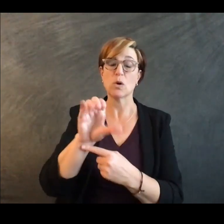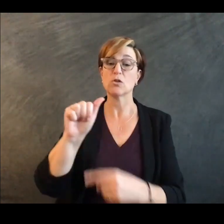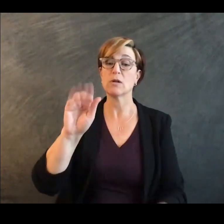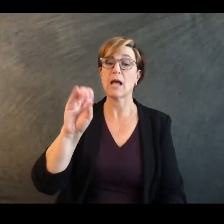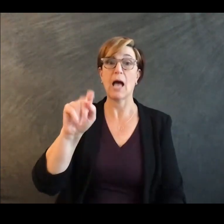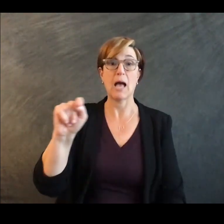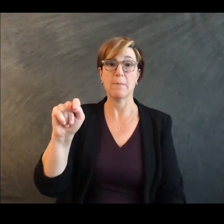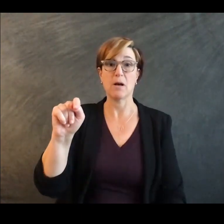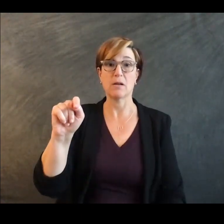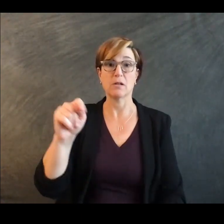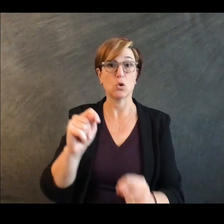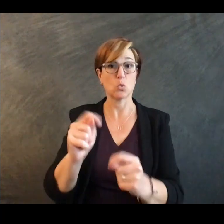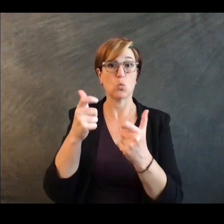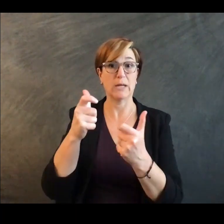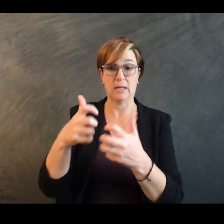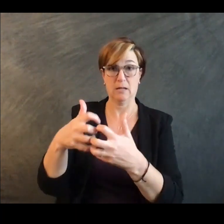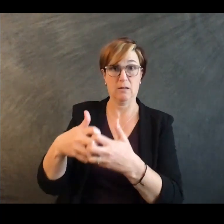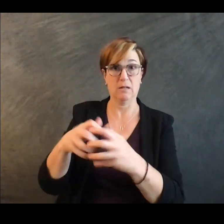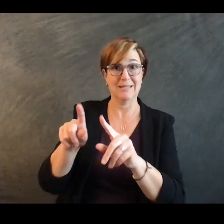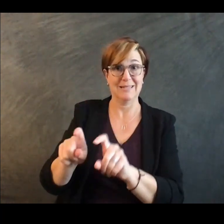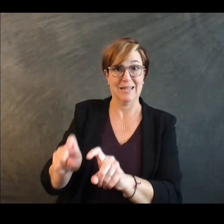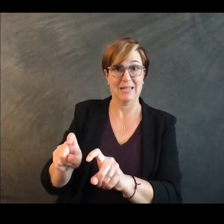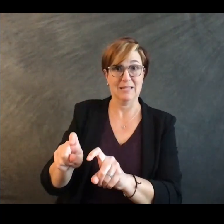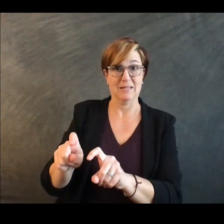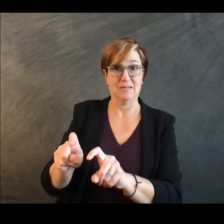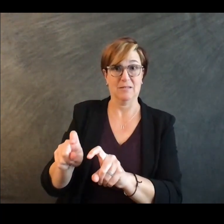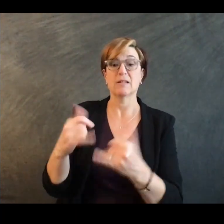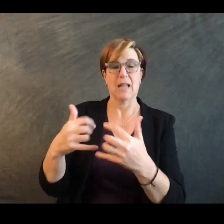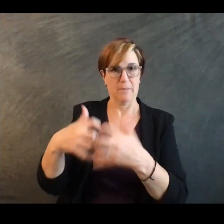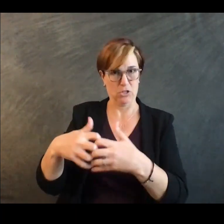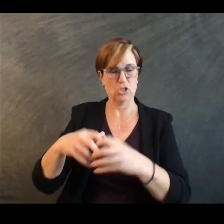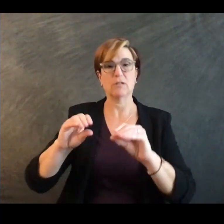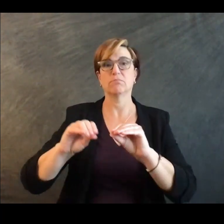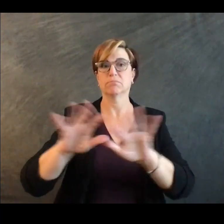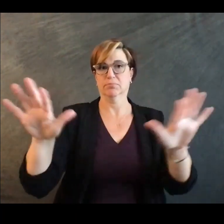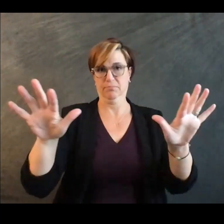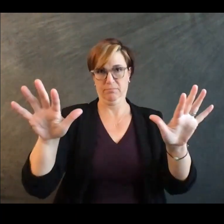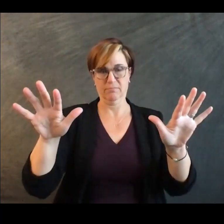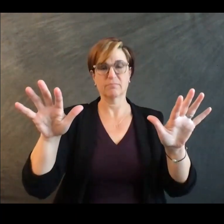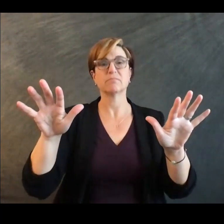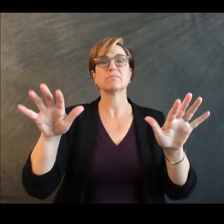have been fantastic have been ship now nationwide up to 500 more are being